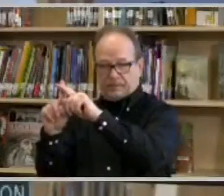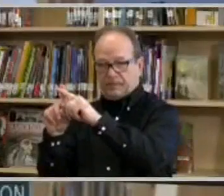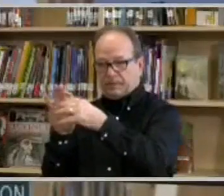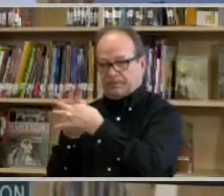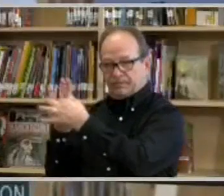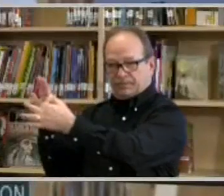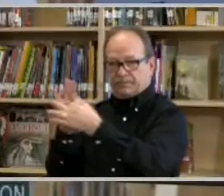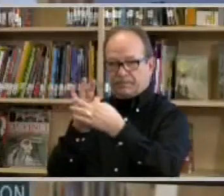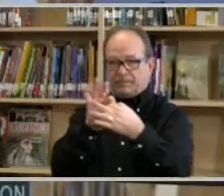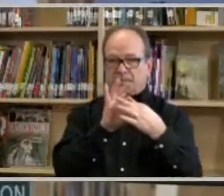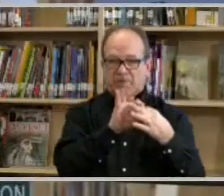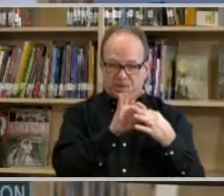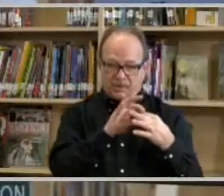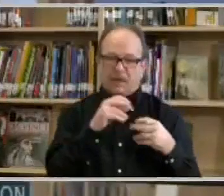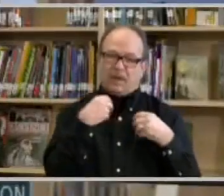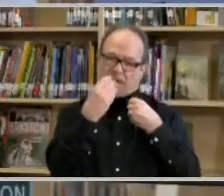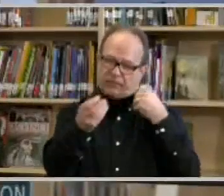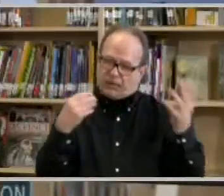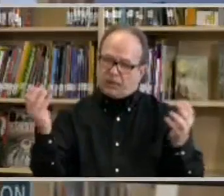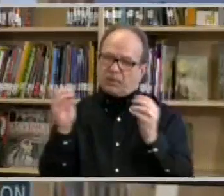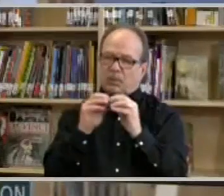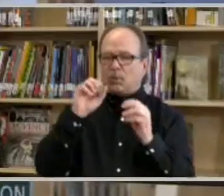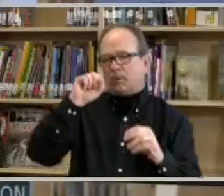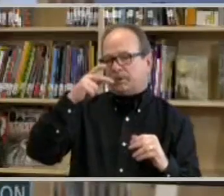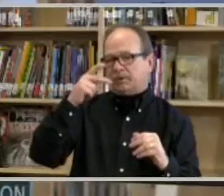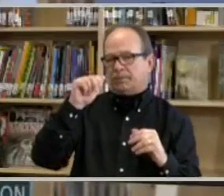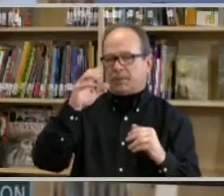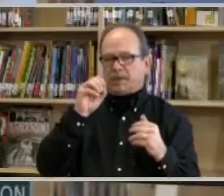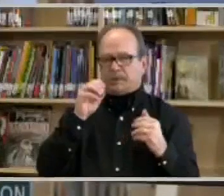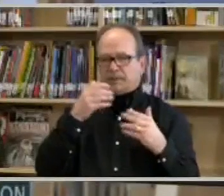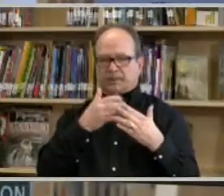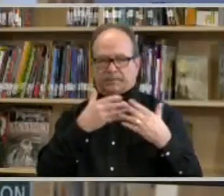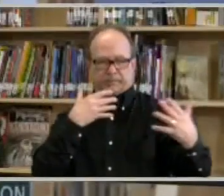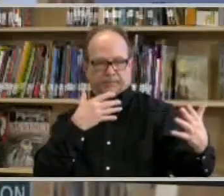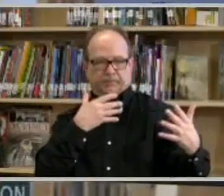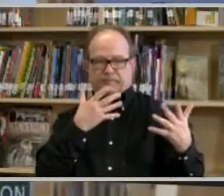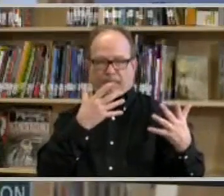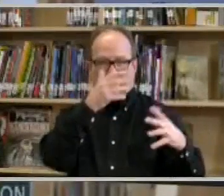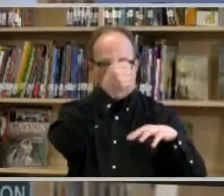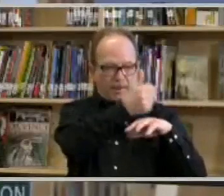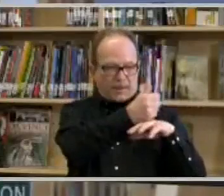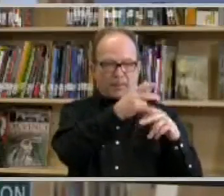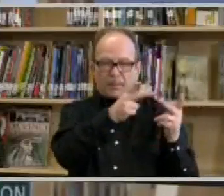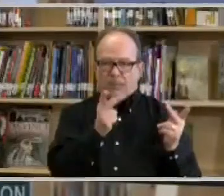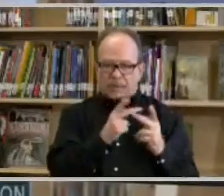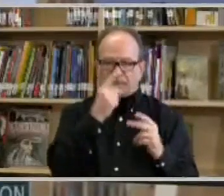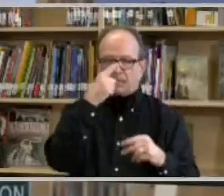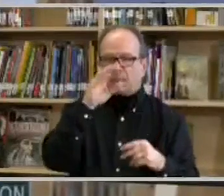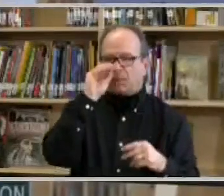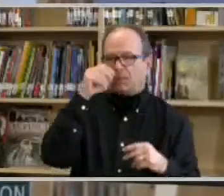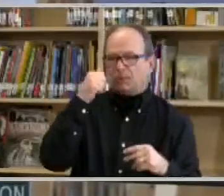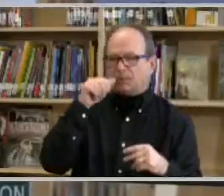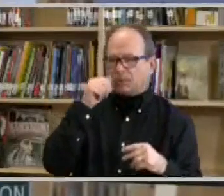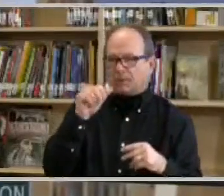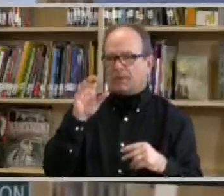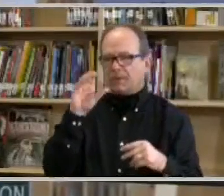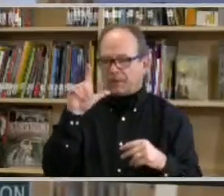SO WE CAN CREATE SPACE, AGAIN,